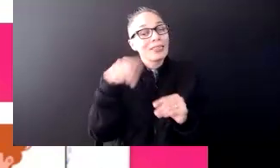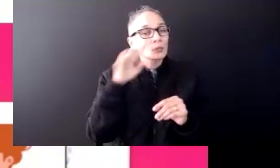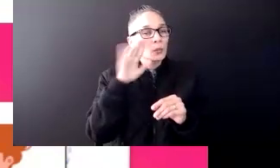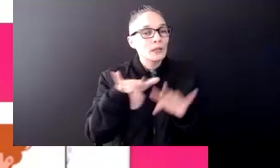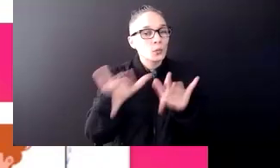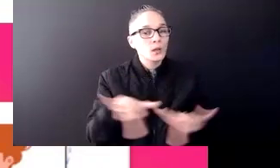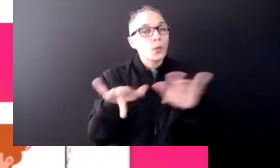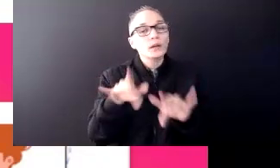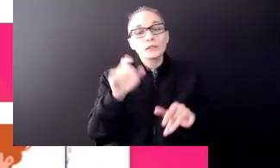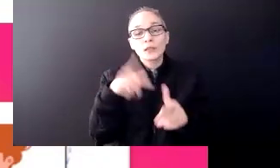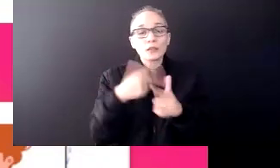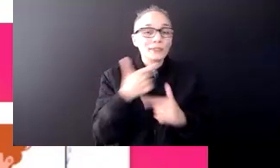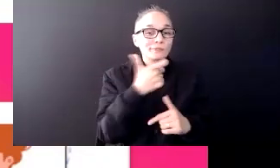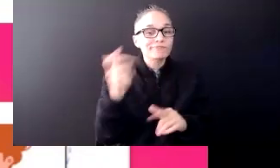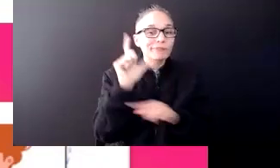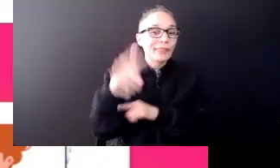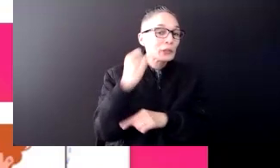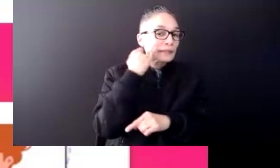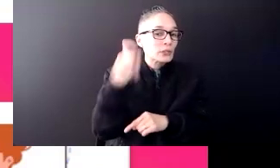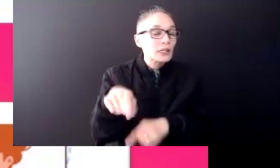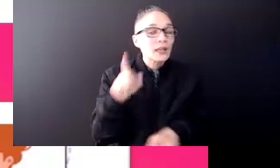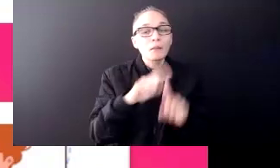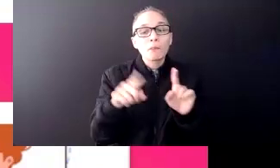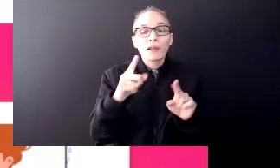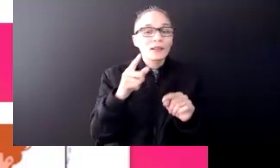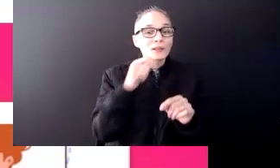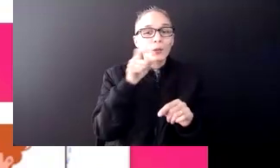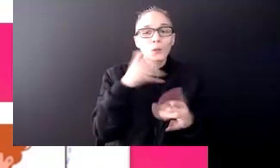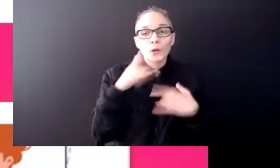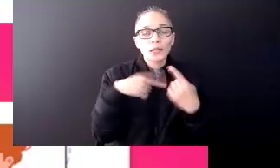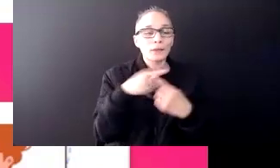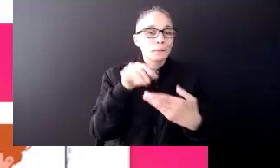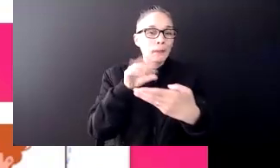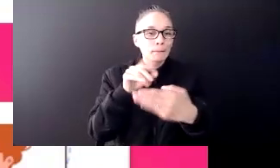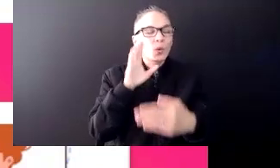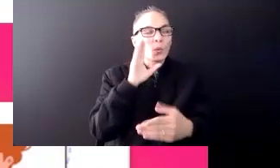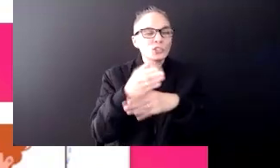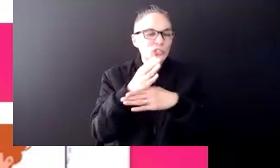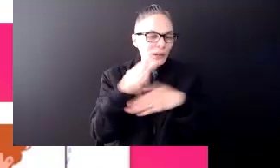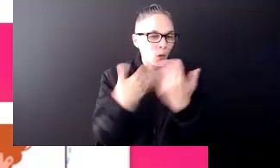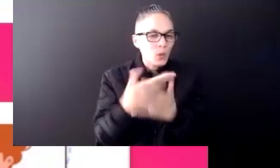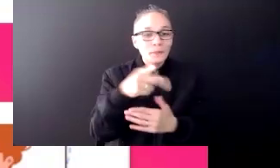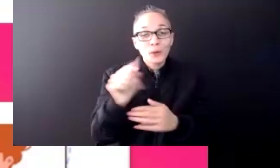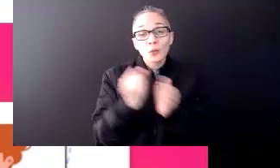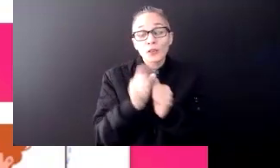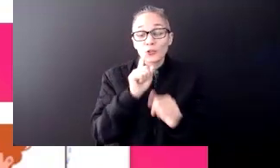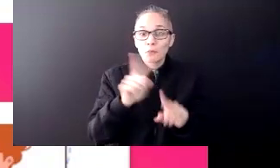But you're more than welcome to take any screenshots that you may need. But yeah. So we'll go ahead and get started.